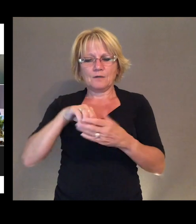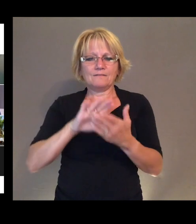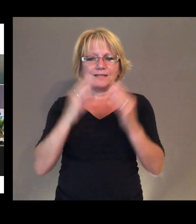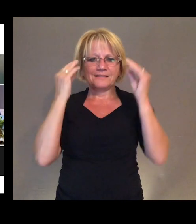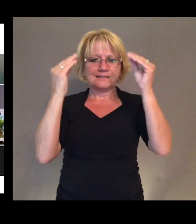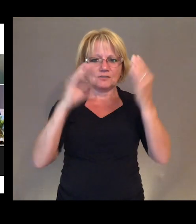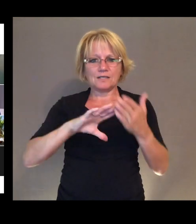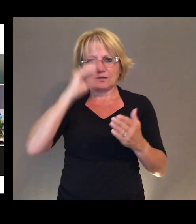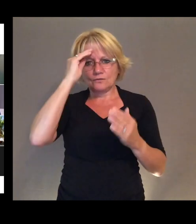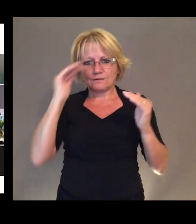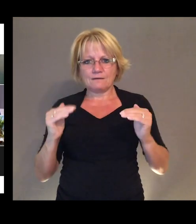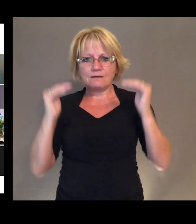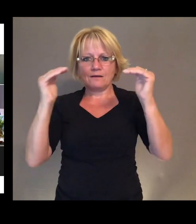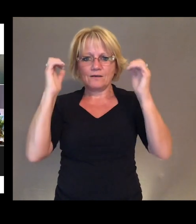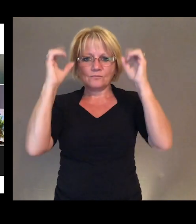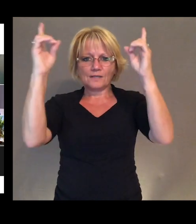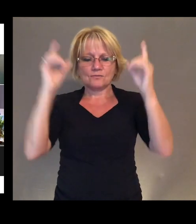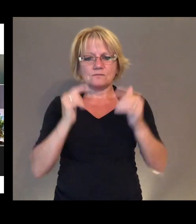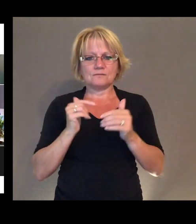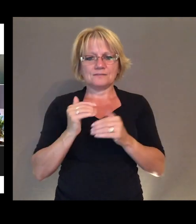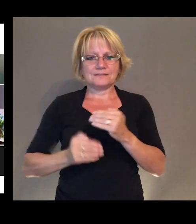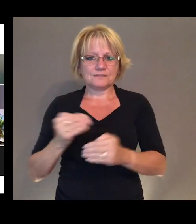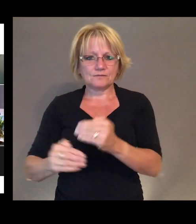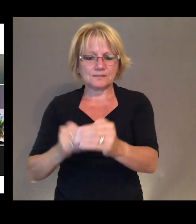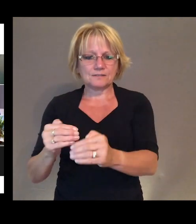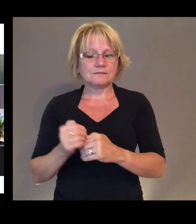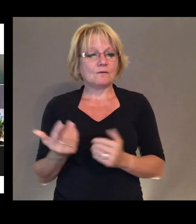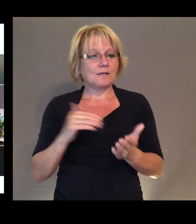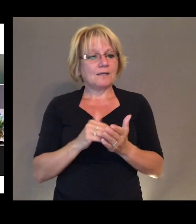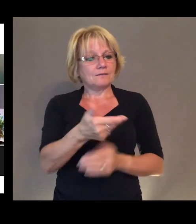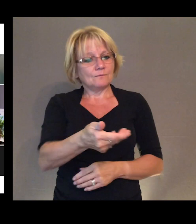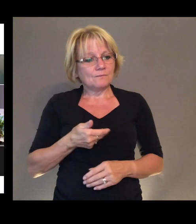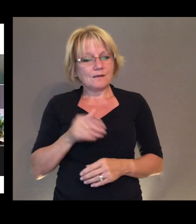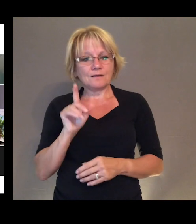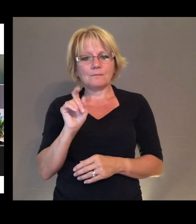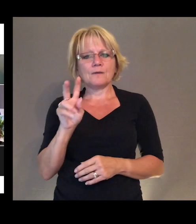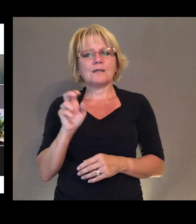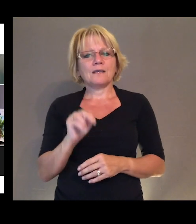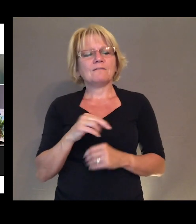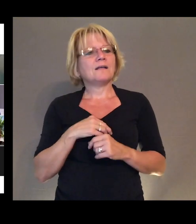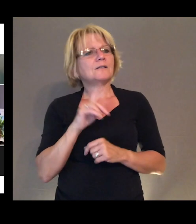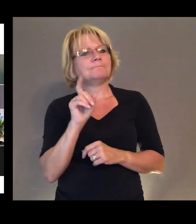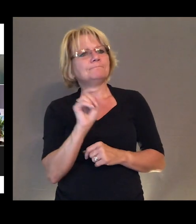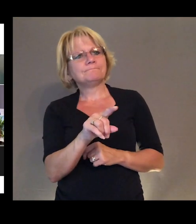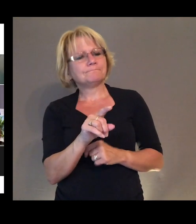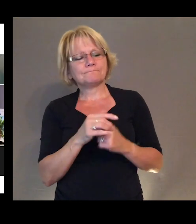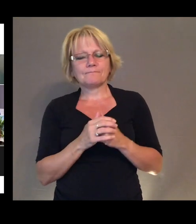So, again, I would like to welcome Kevin, and Kevin I have a question for you as we, you know,